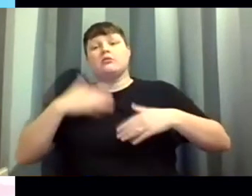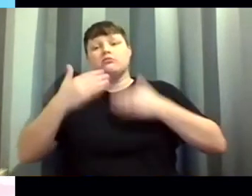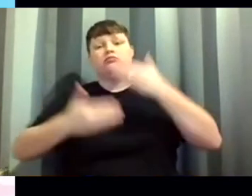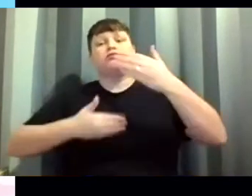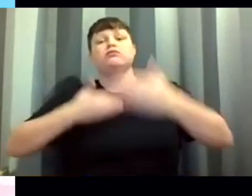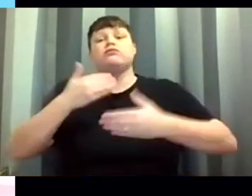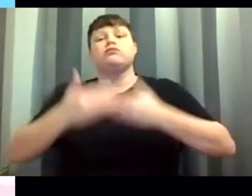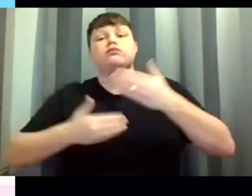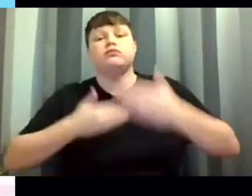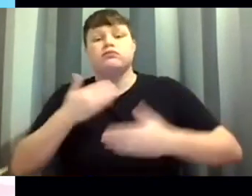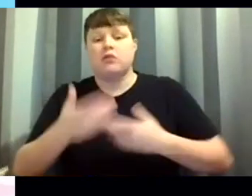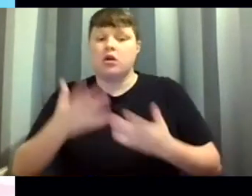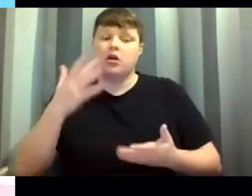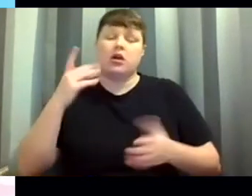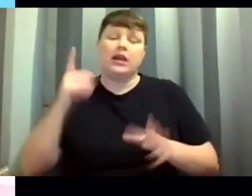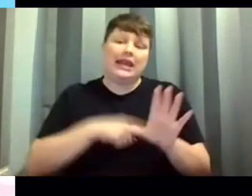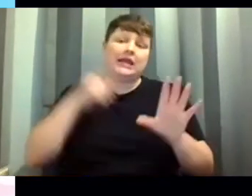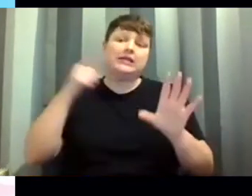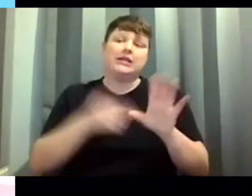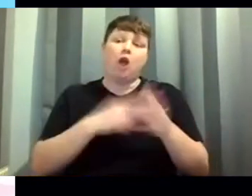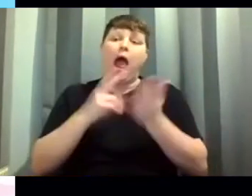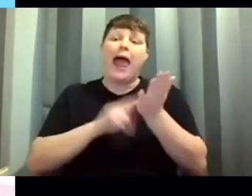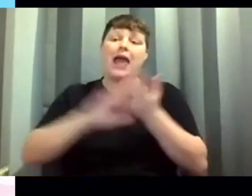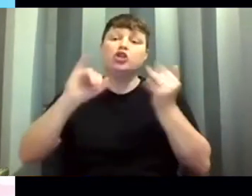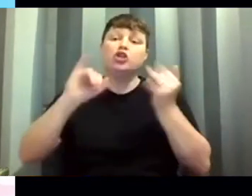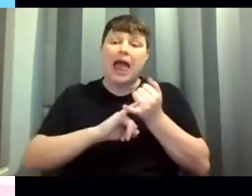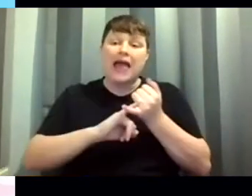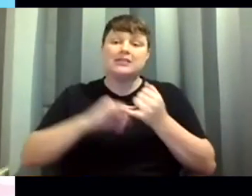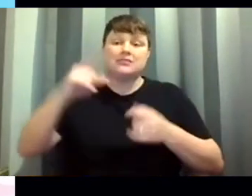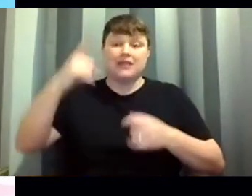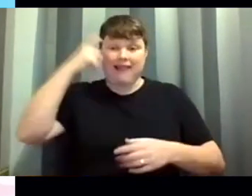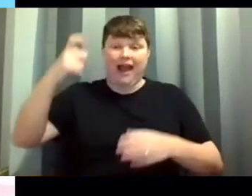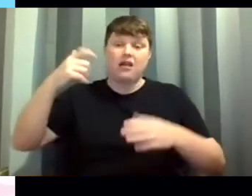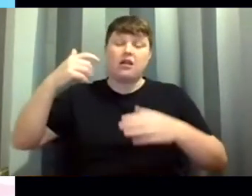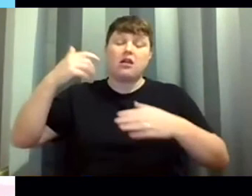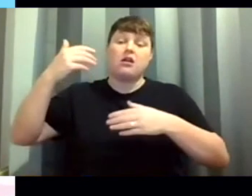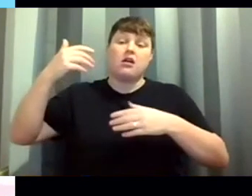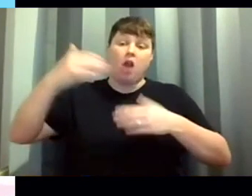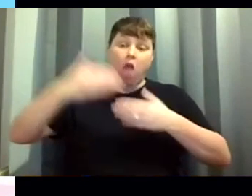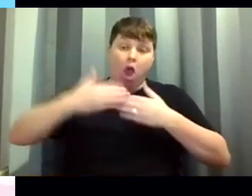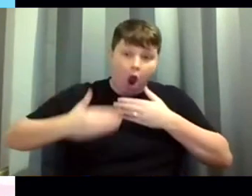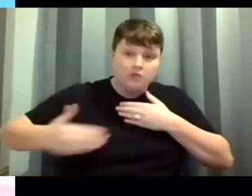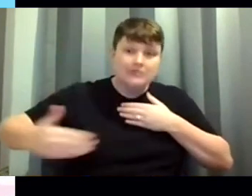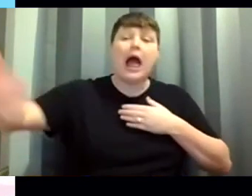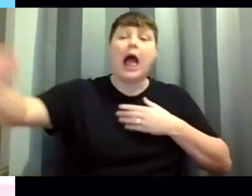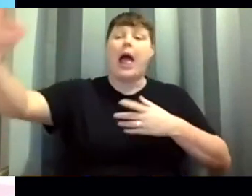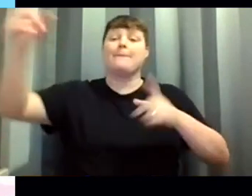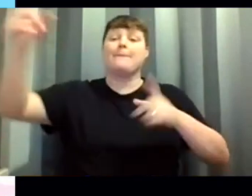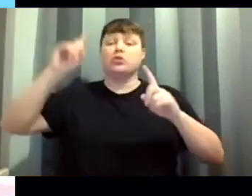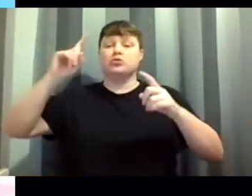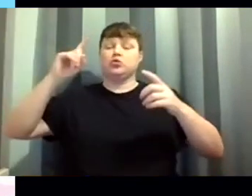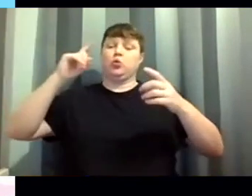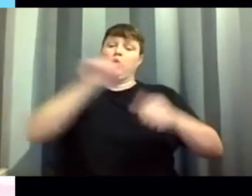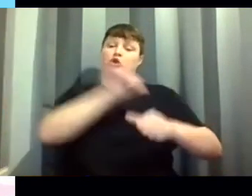and years and years. So... yeah. All of this is much more complicated than most people imagine.